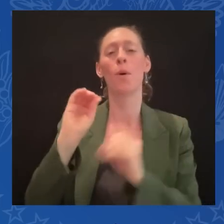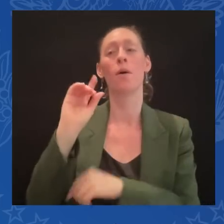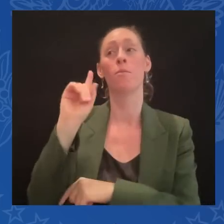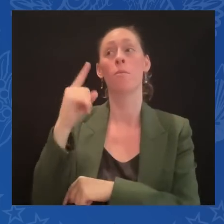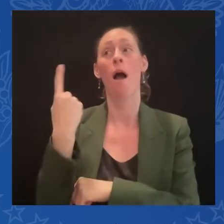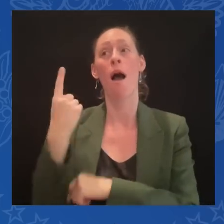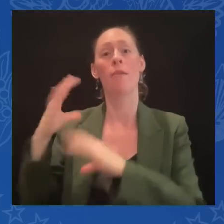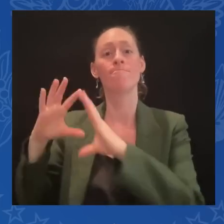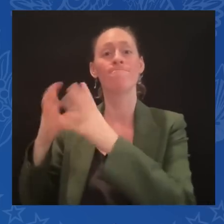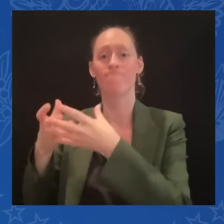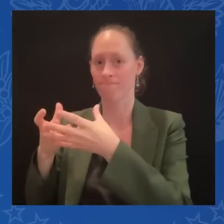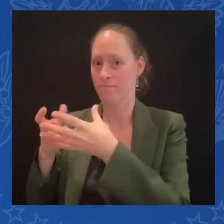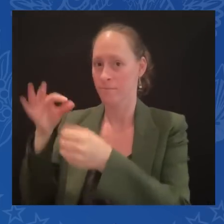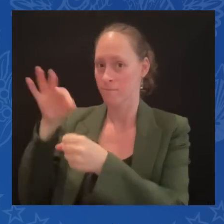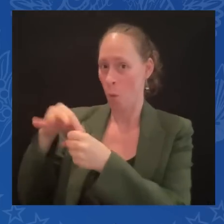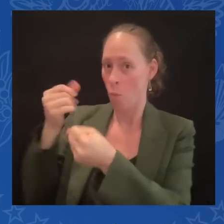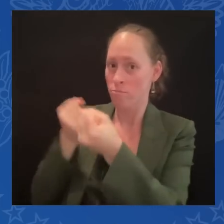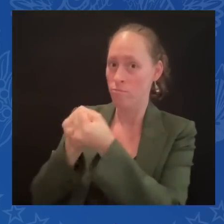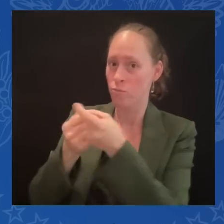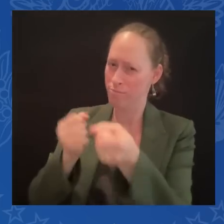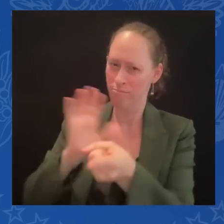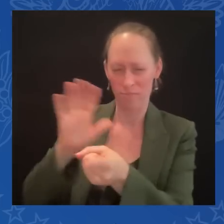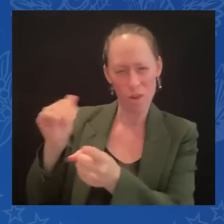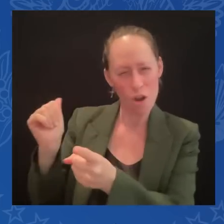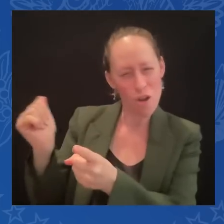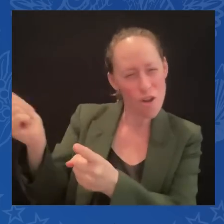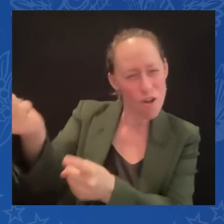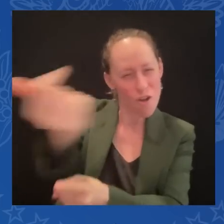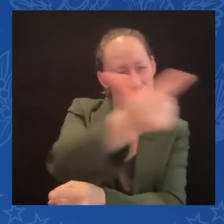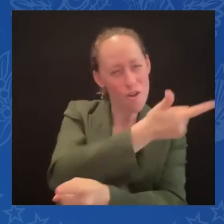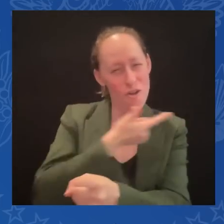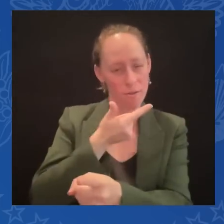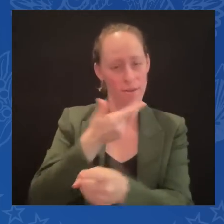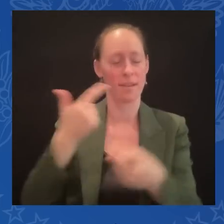is a testament to your fulfillment of that promise.